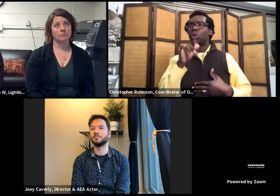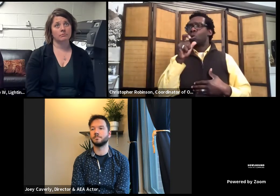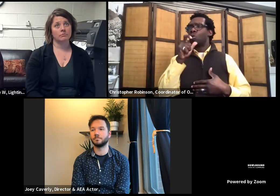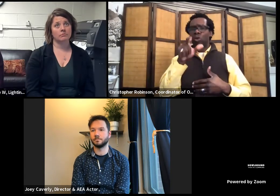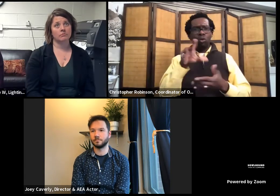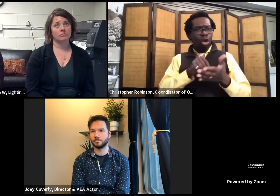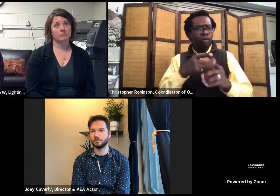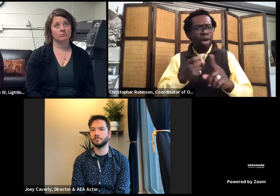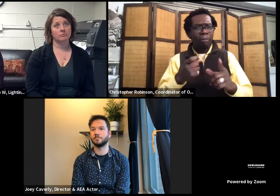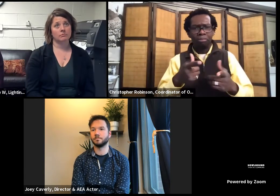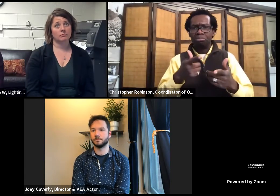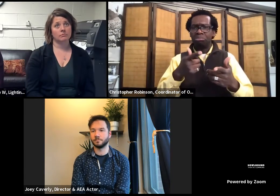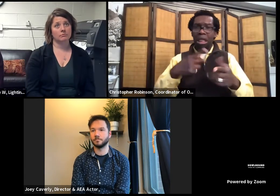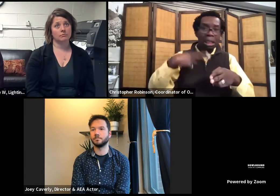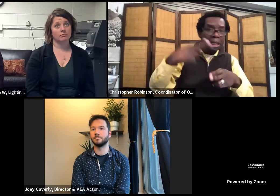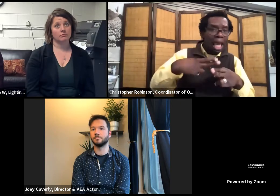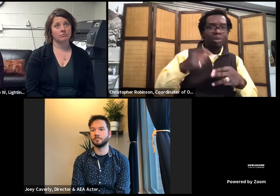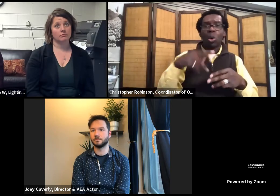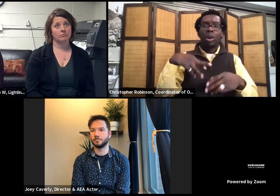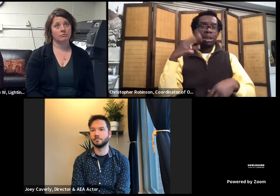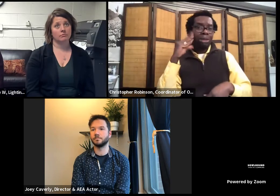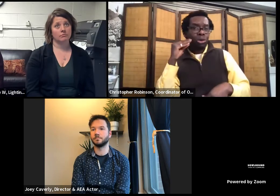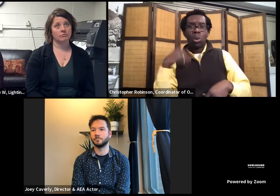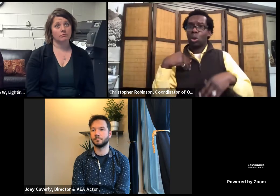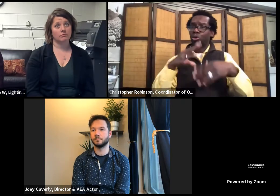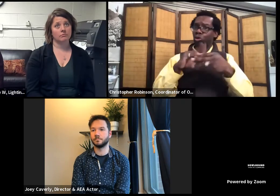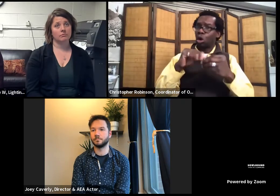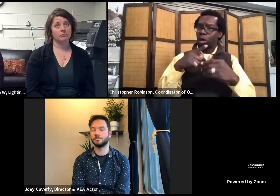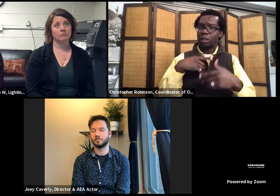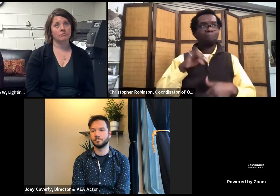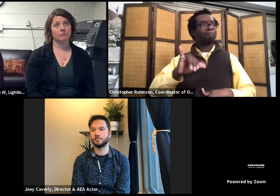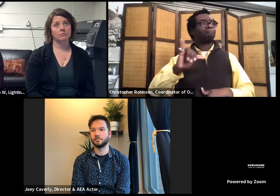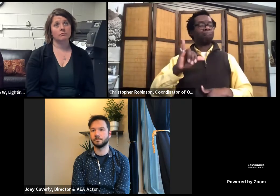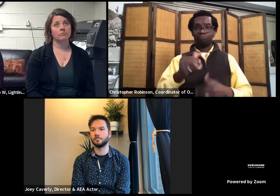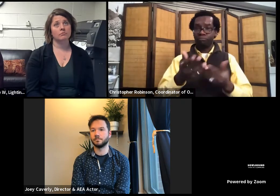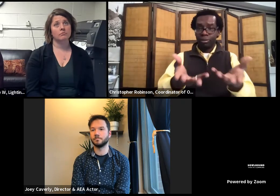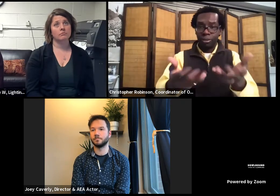Who's inspired you, who's influenced you? Who you've learned from? Give me names of folks, or stories,